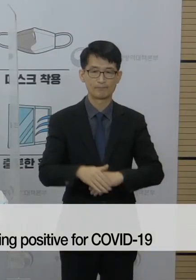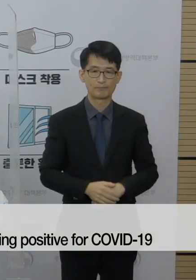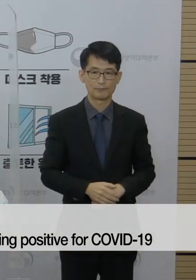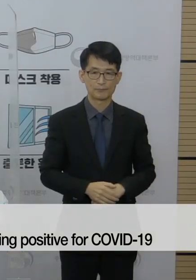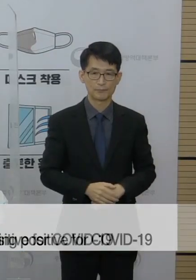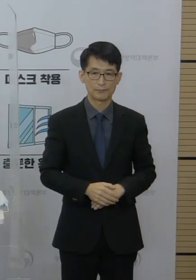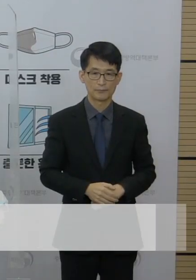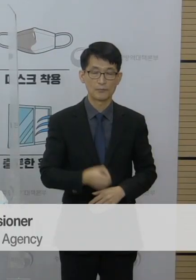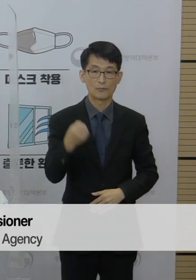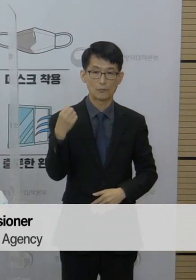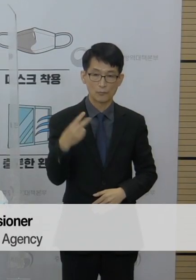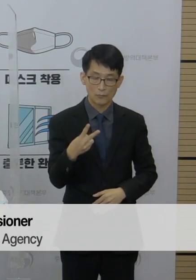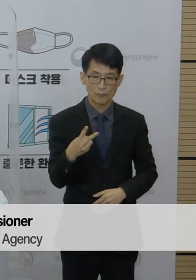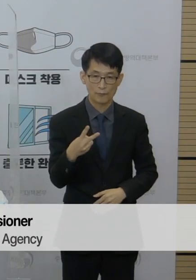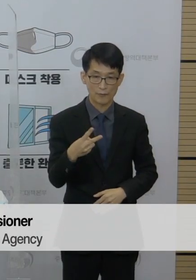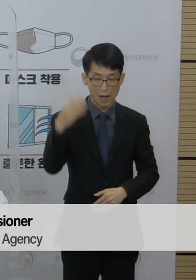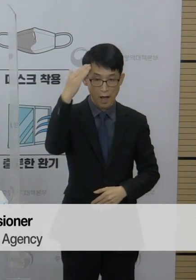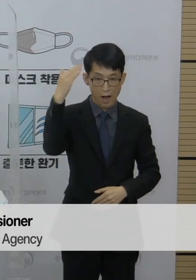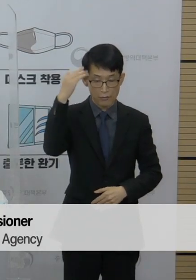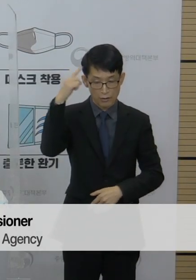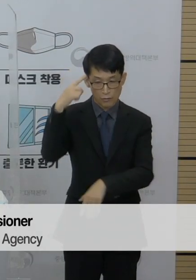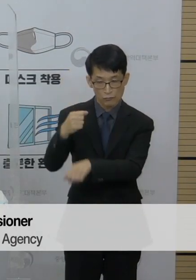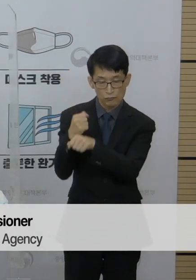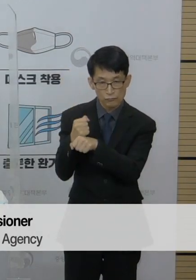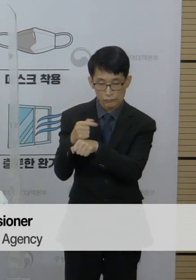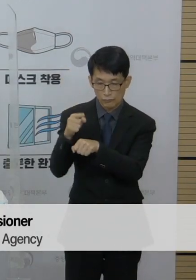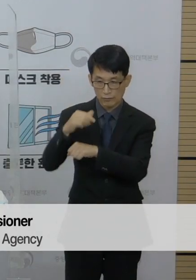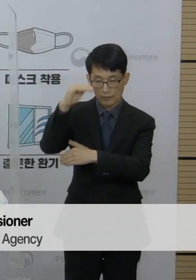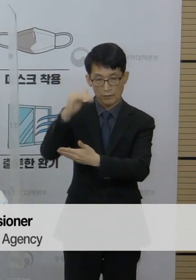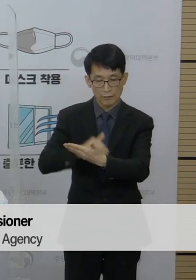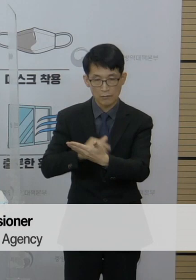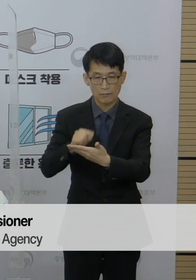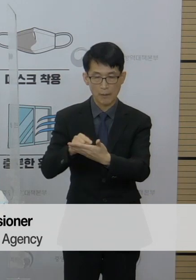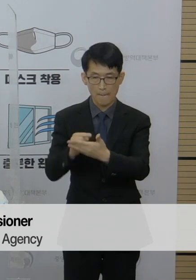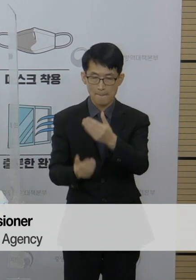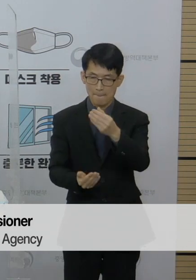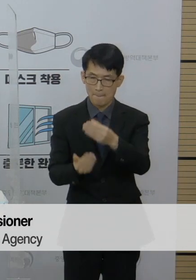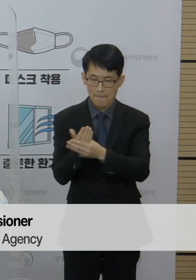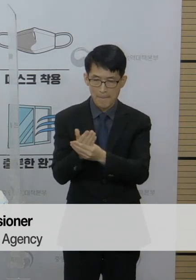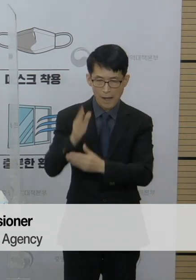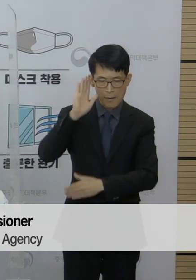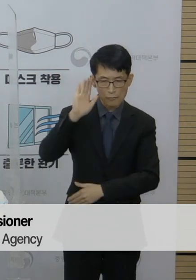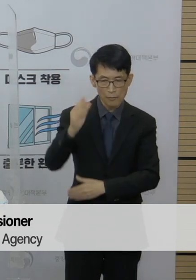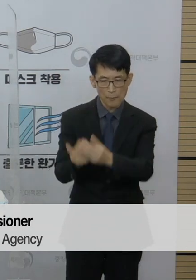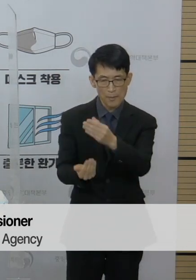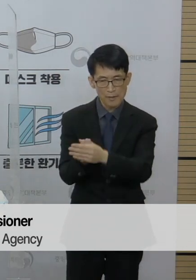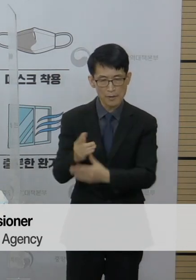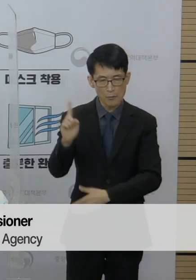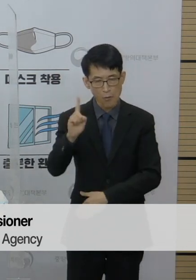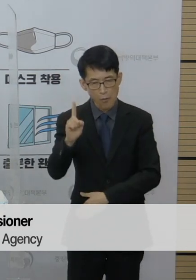as the result of domestic and foreign researchers data on future kovin-19 numbers new cases are